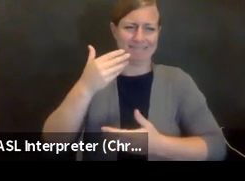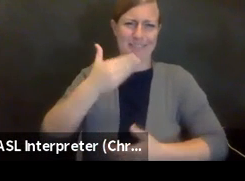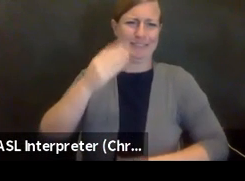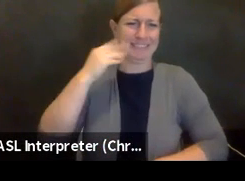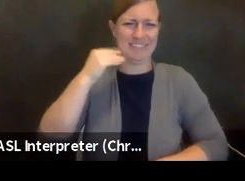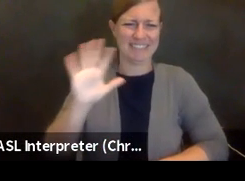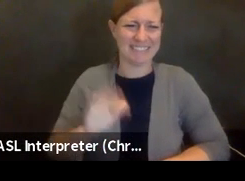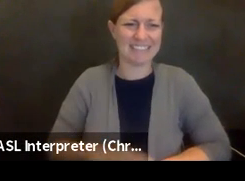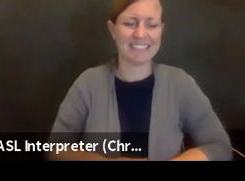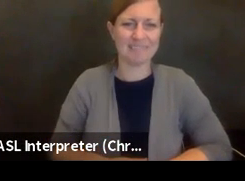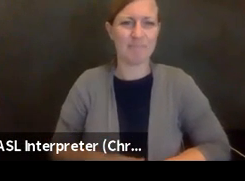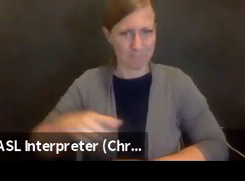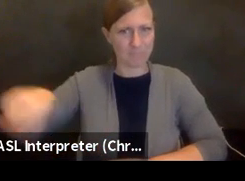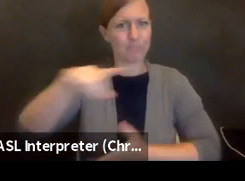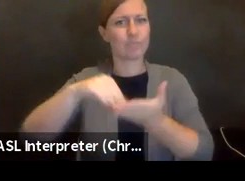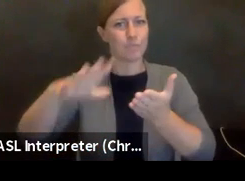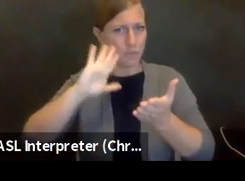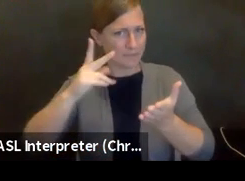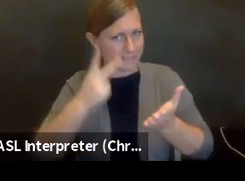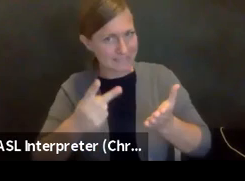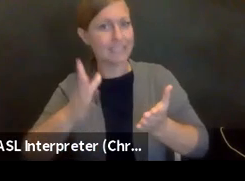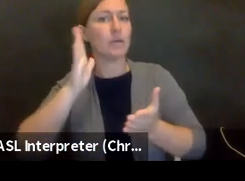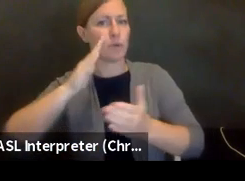Katherine Livick - ESD 112: They will see it and they will get to it. Now, your